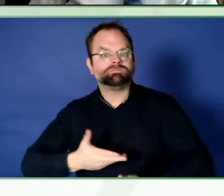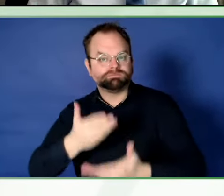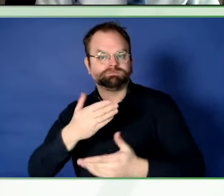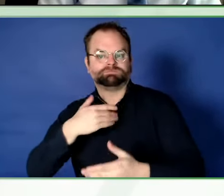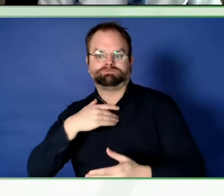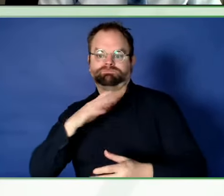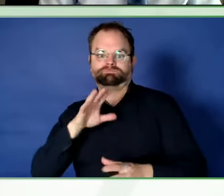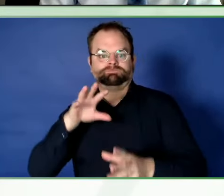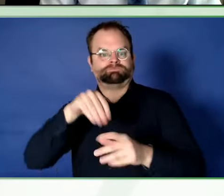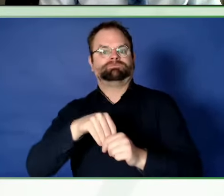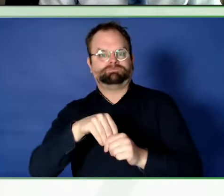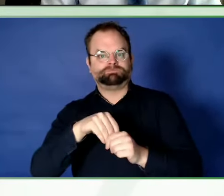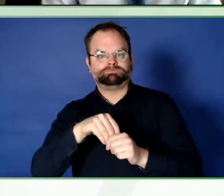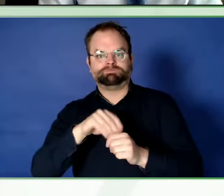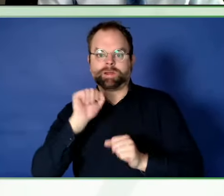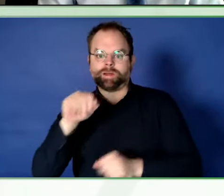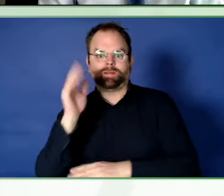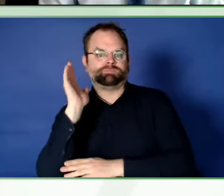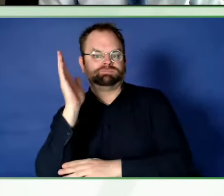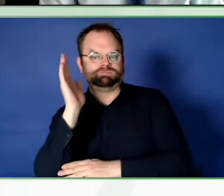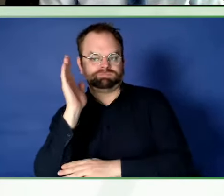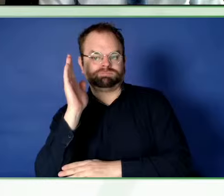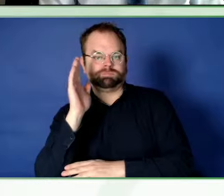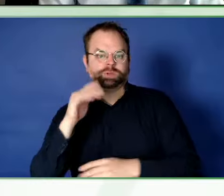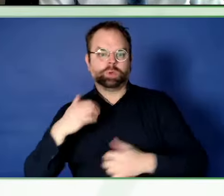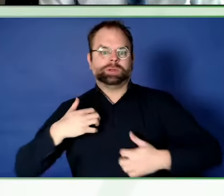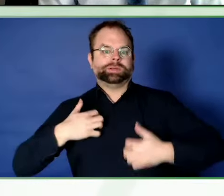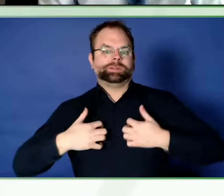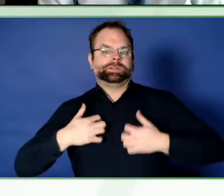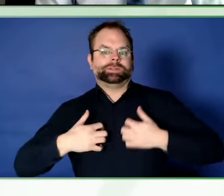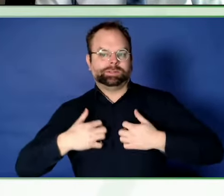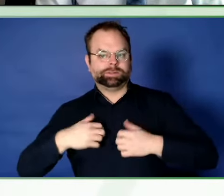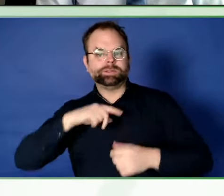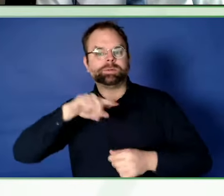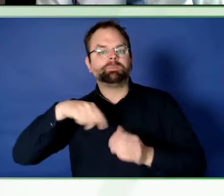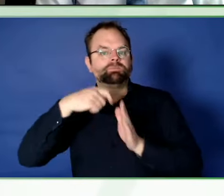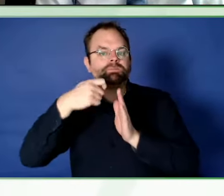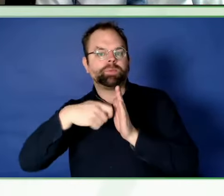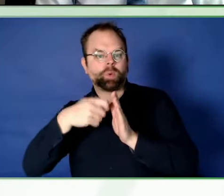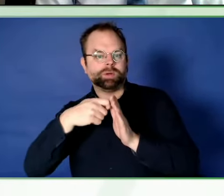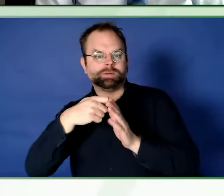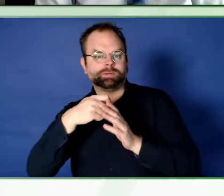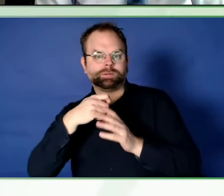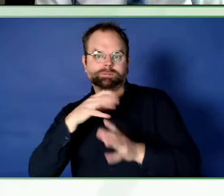We have quite an extensive selection process. And we made it until the very end.